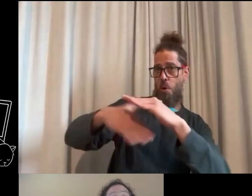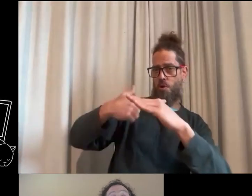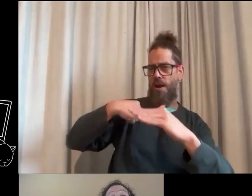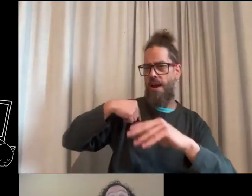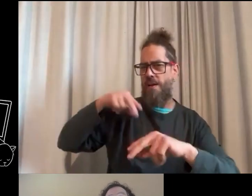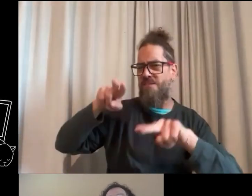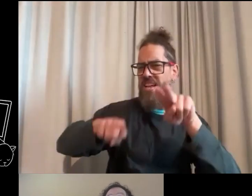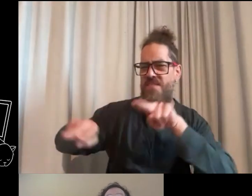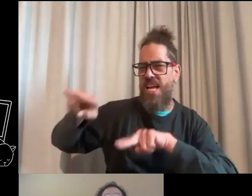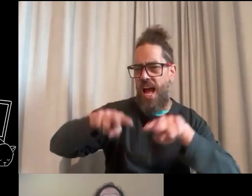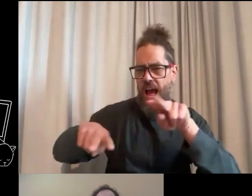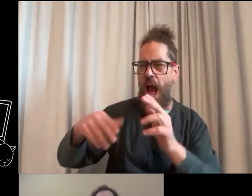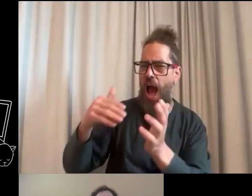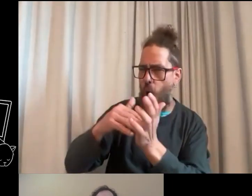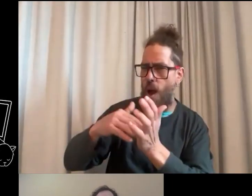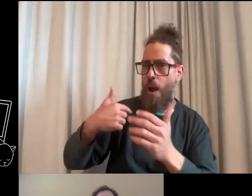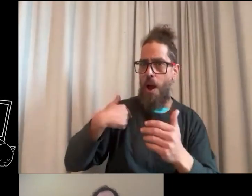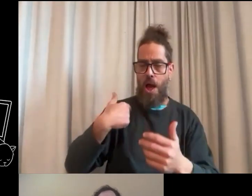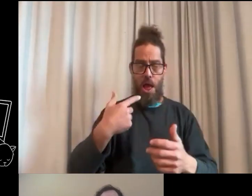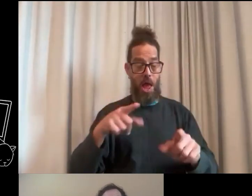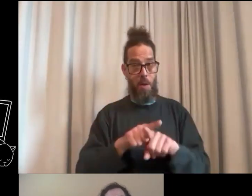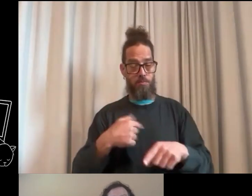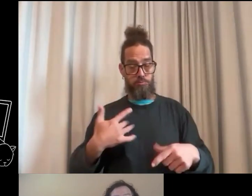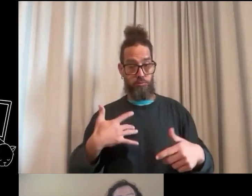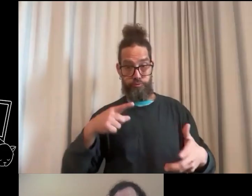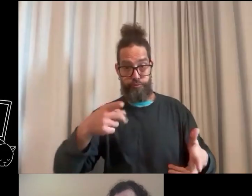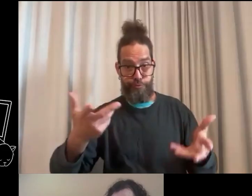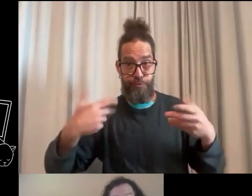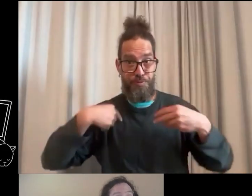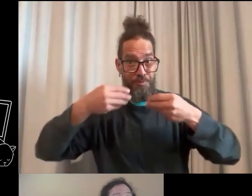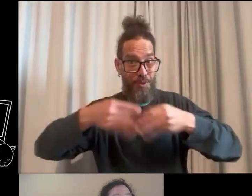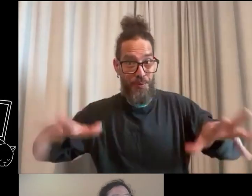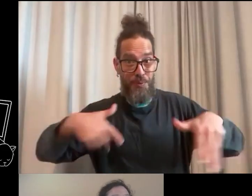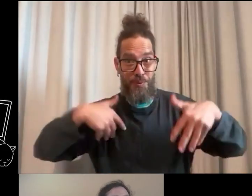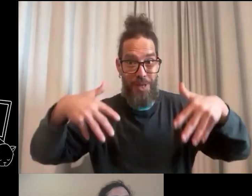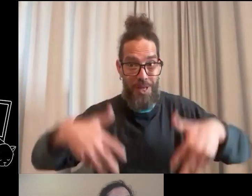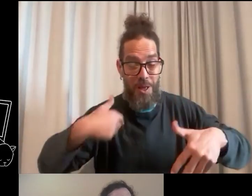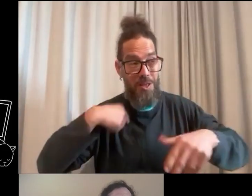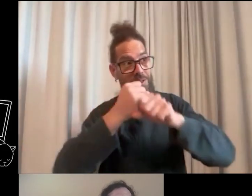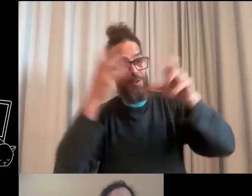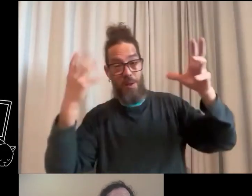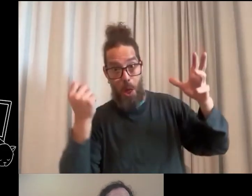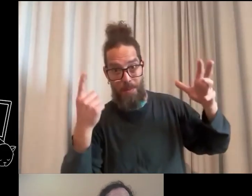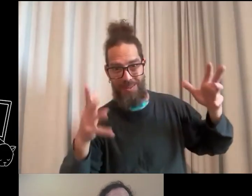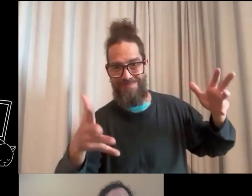Maybe, Margarita, maybe you should email me that and the answer, and we'll give you the answer to the question